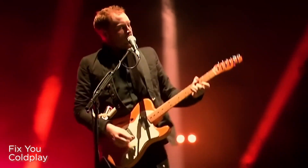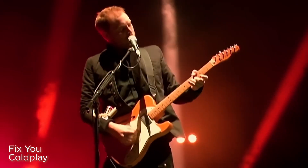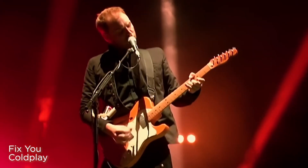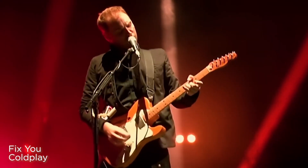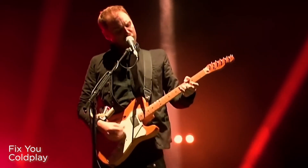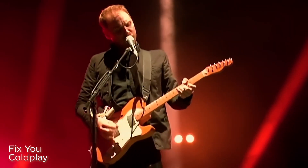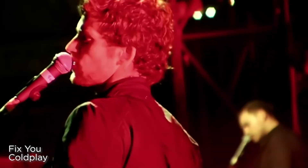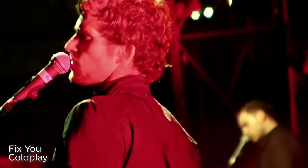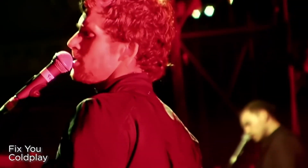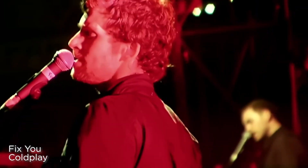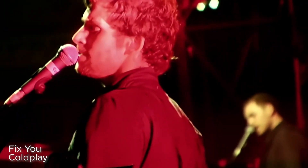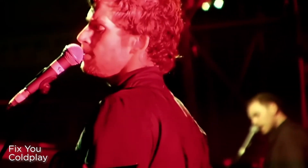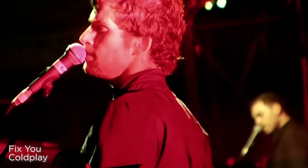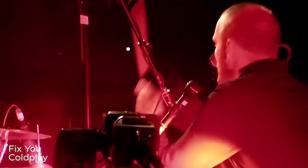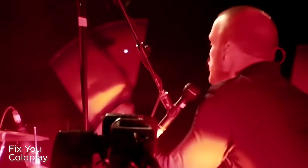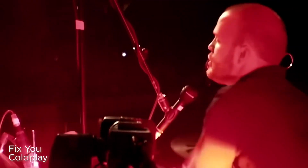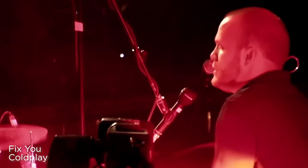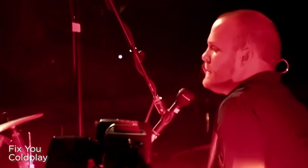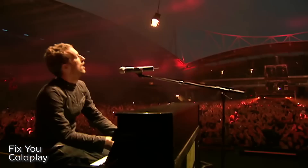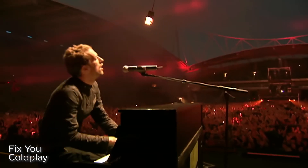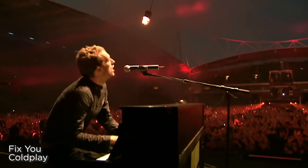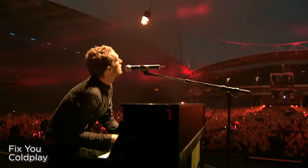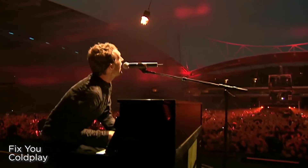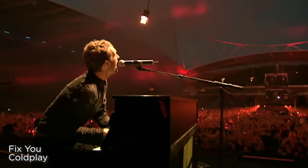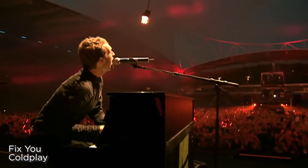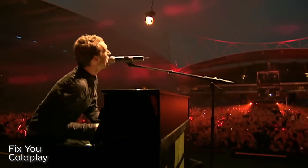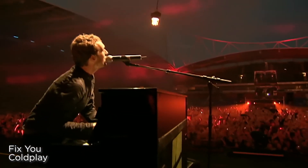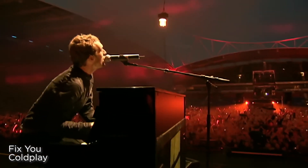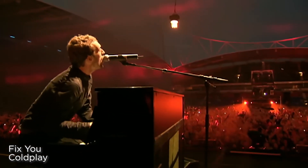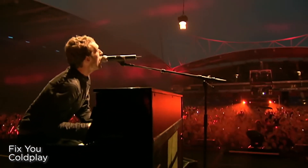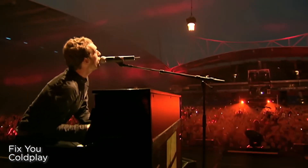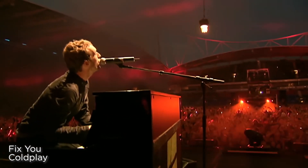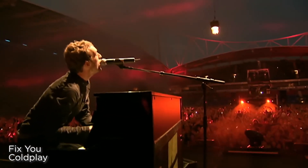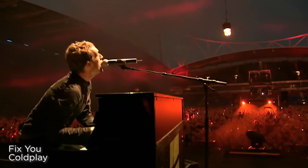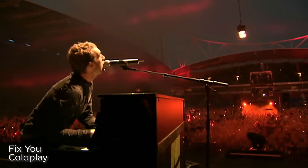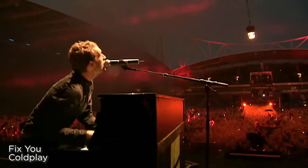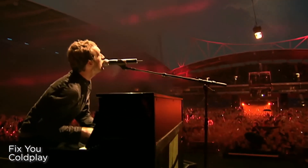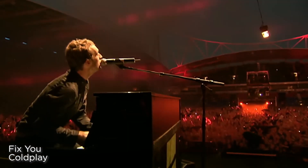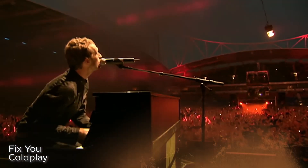Tears stream down your face.